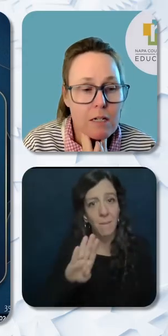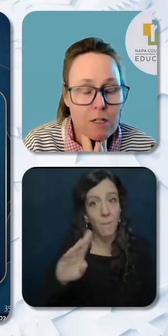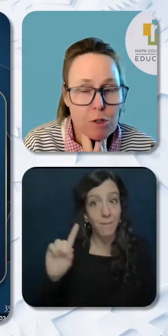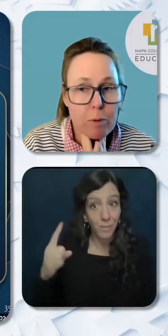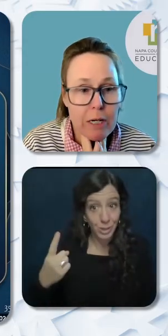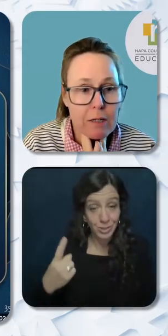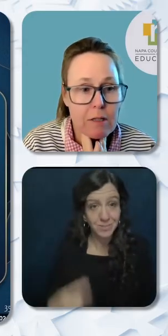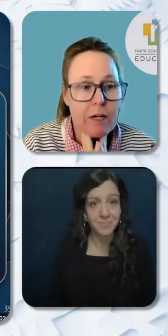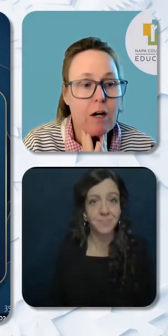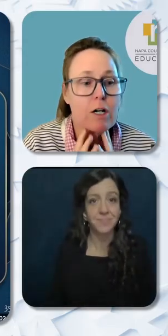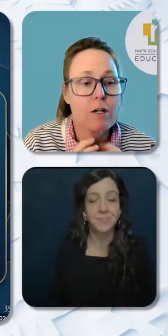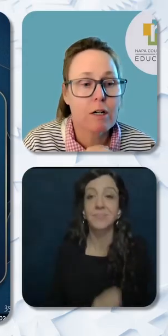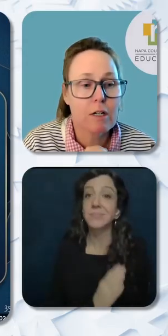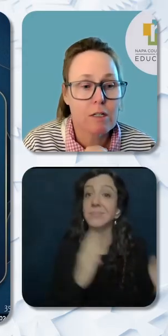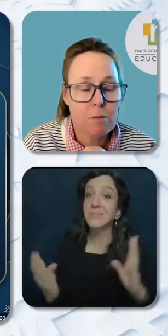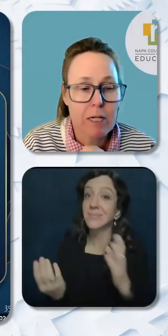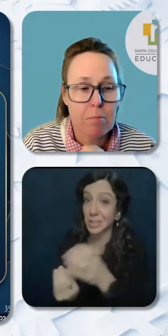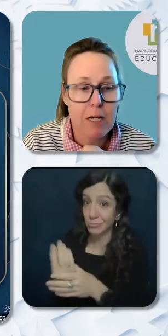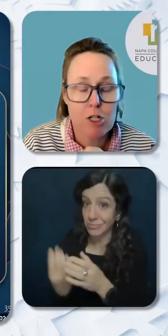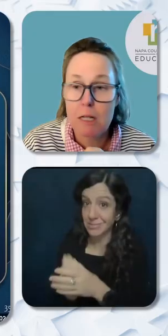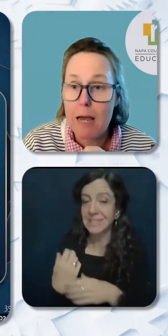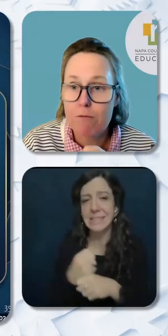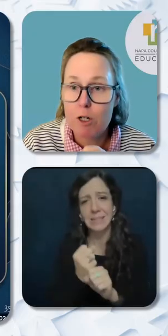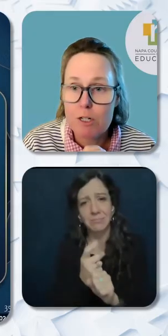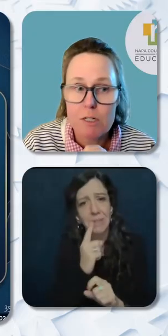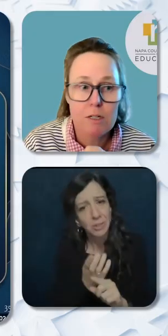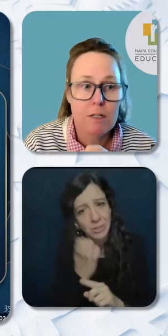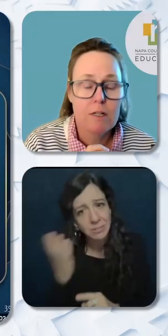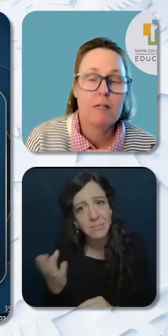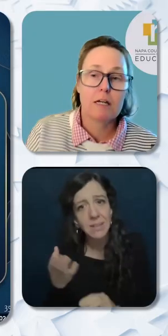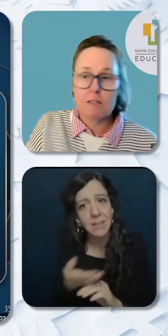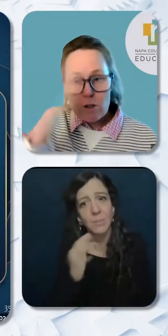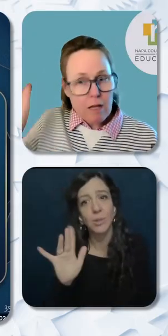And then in the spring, they are submitted by July 1st.